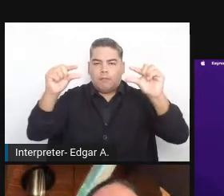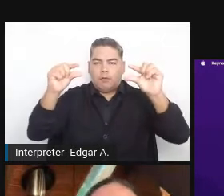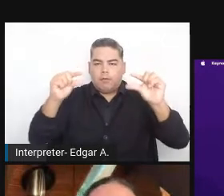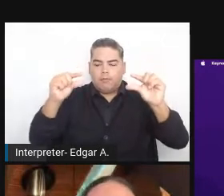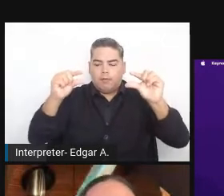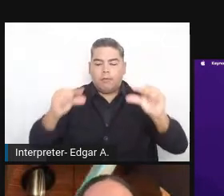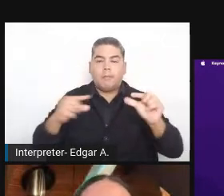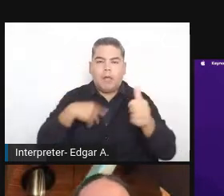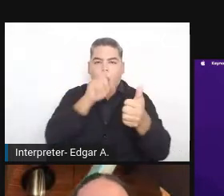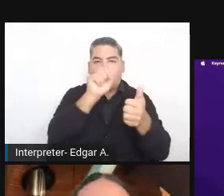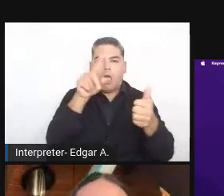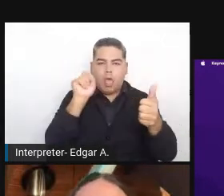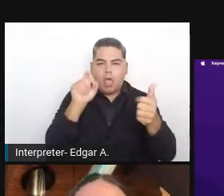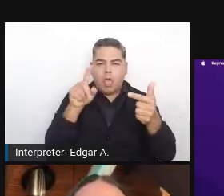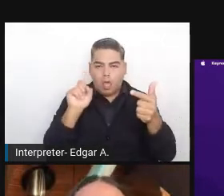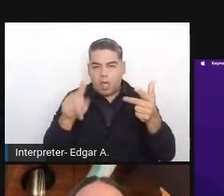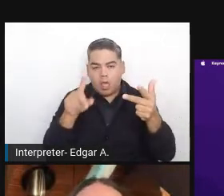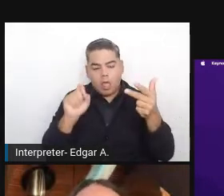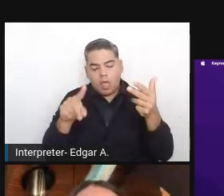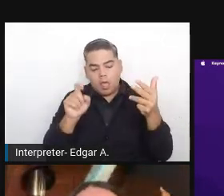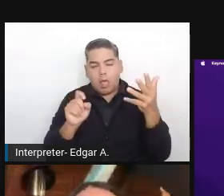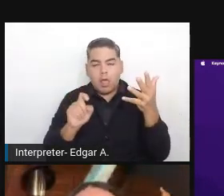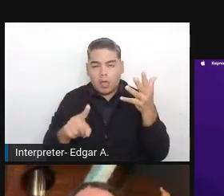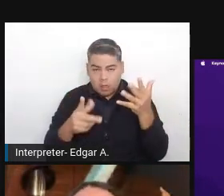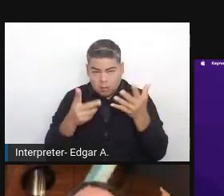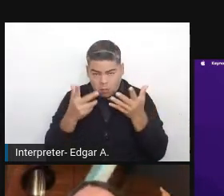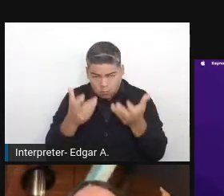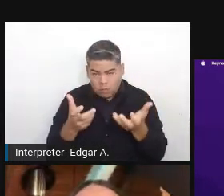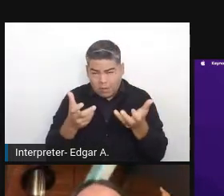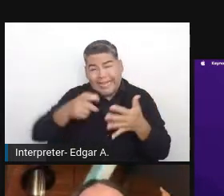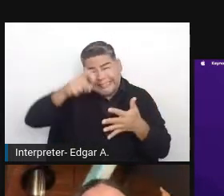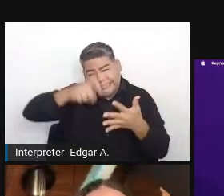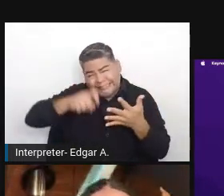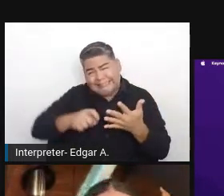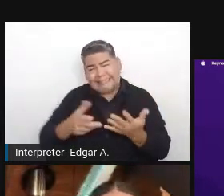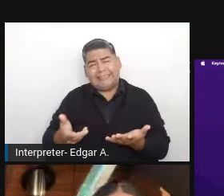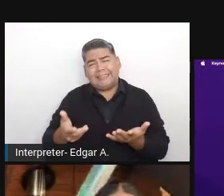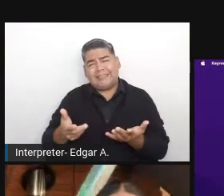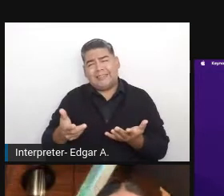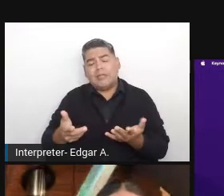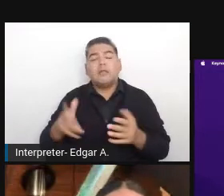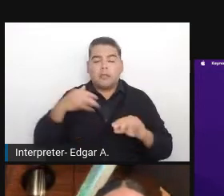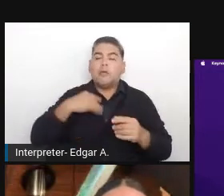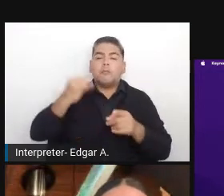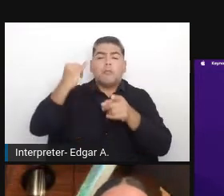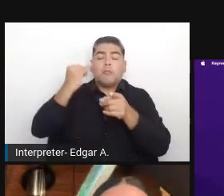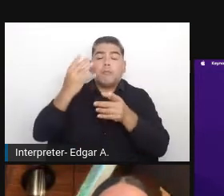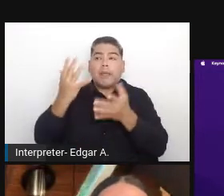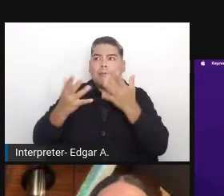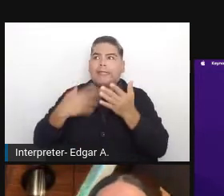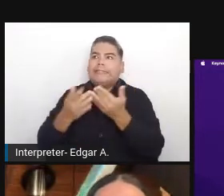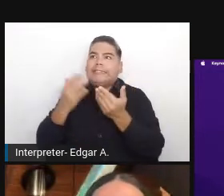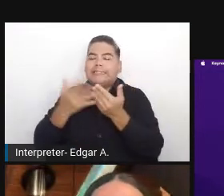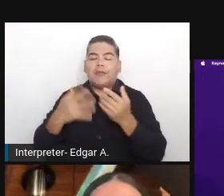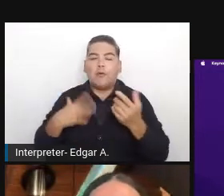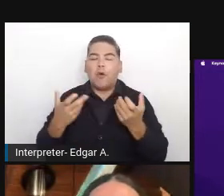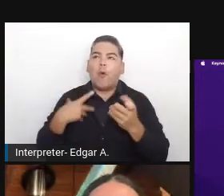to keep asking more, but you want to make sure that you're really only asking users for the information you actually need.